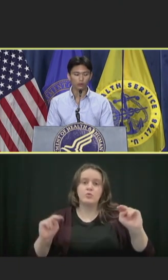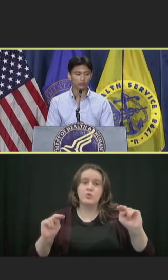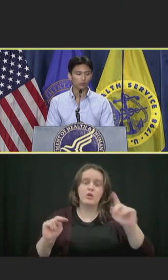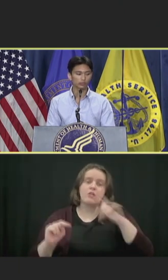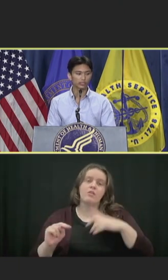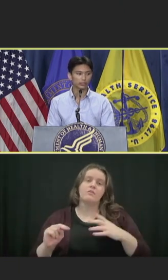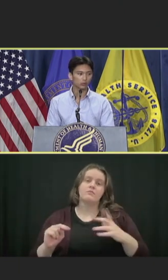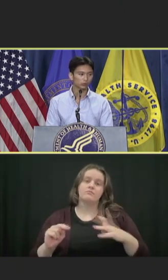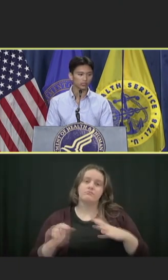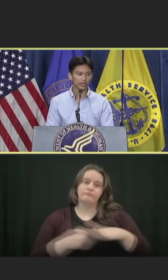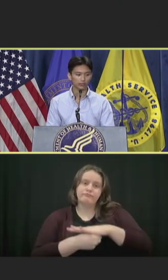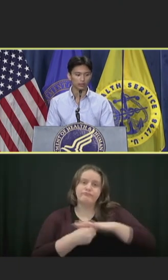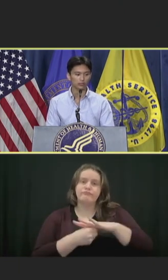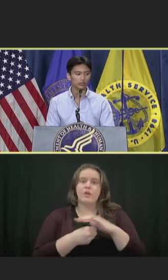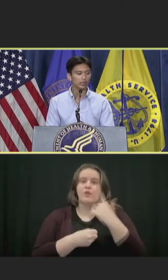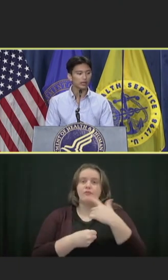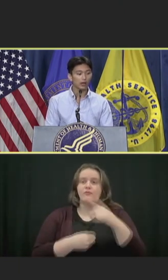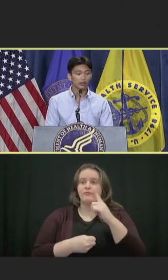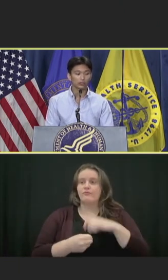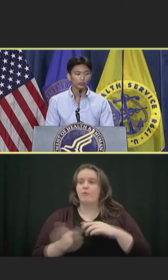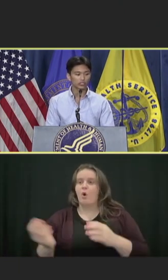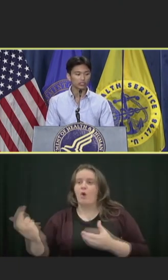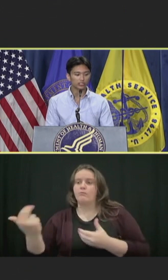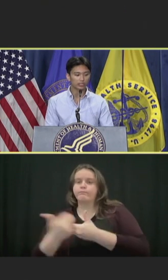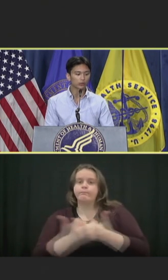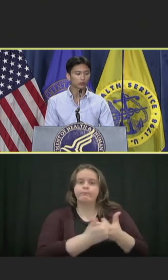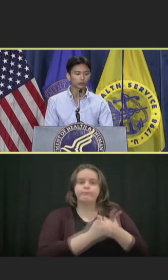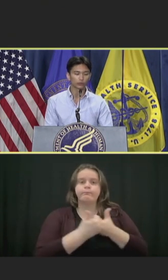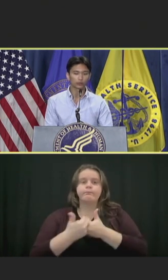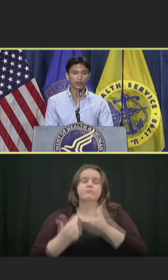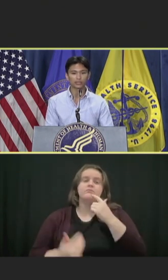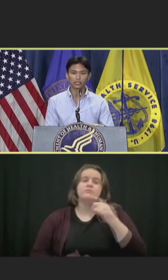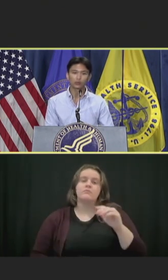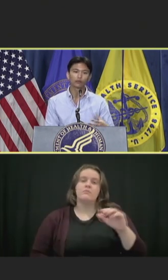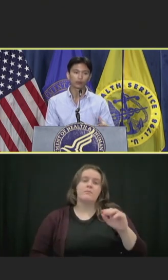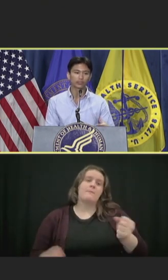multi-stakeholder dialog in which each stakeholder group has an equal voice at